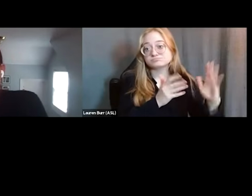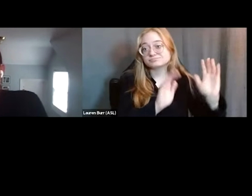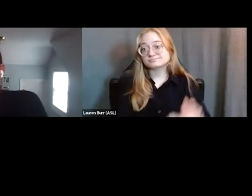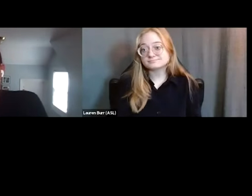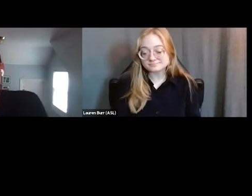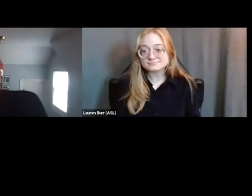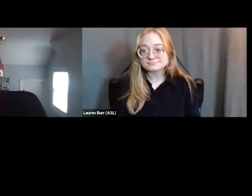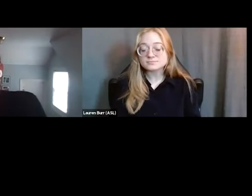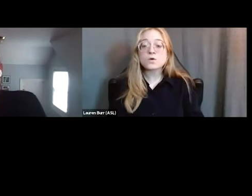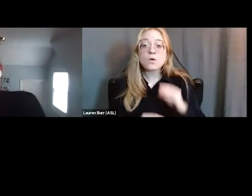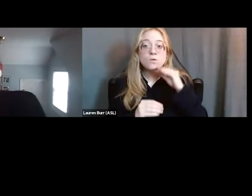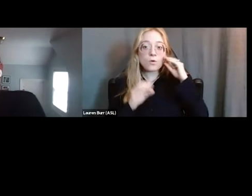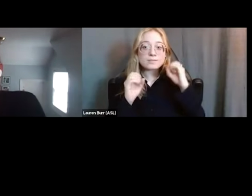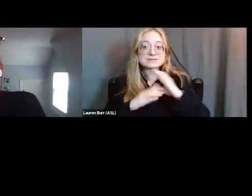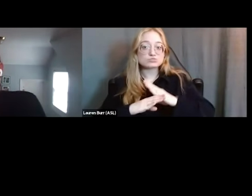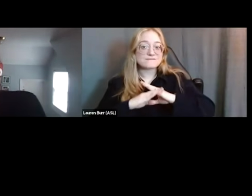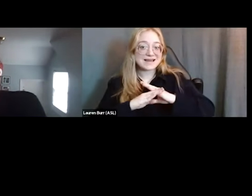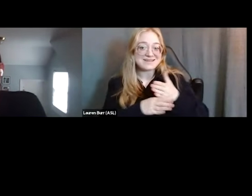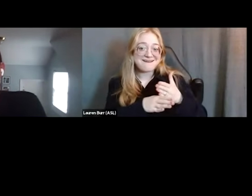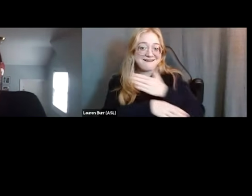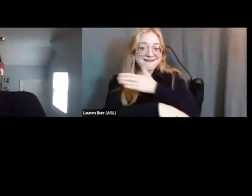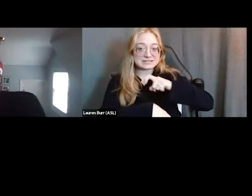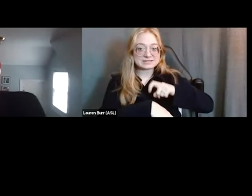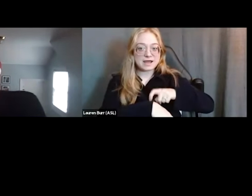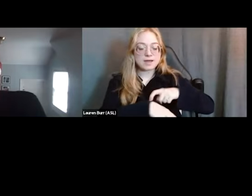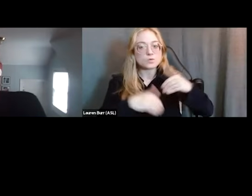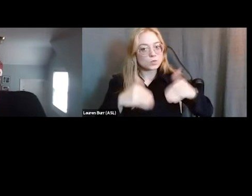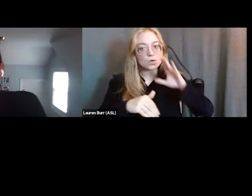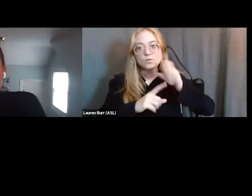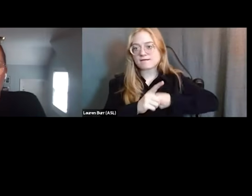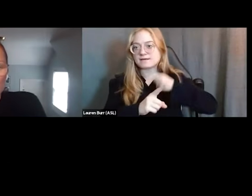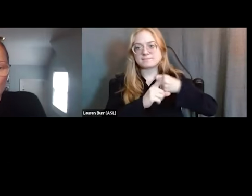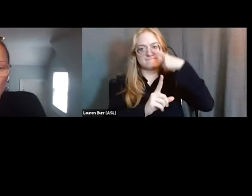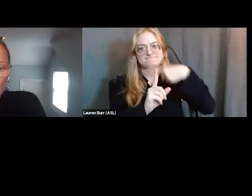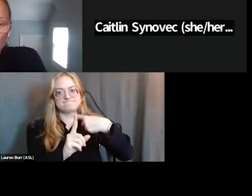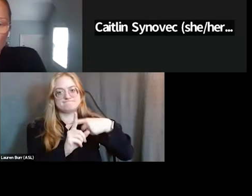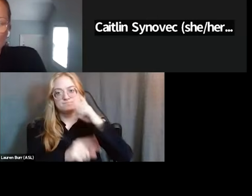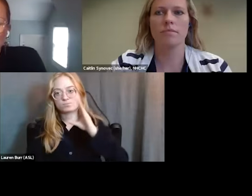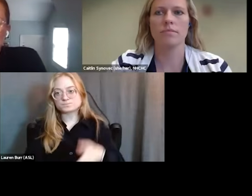it will make a huge difference for that individual and hopefully prevent homelessness in the first place. So I really encourage you all,